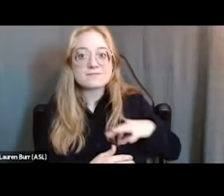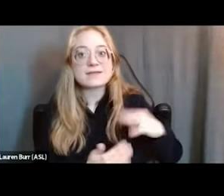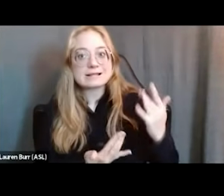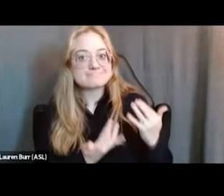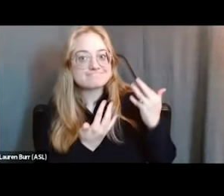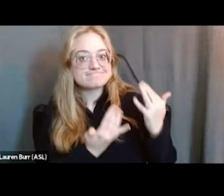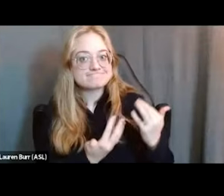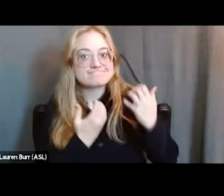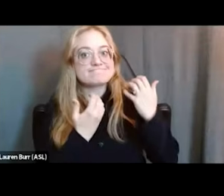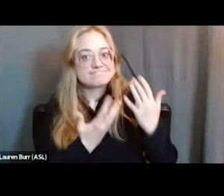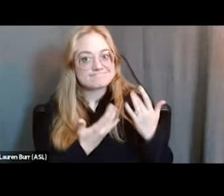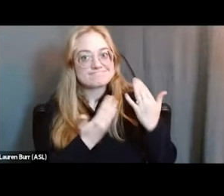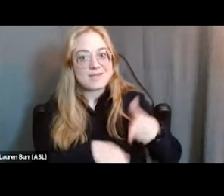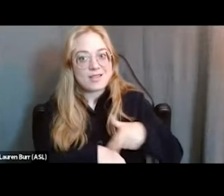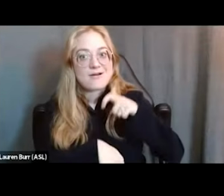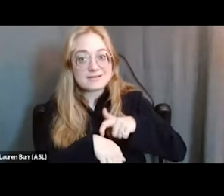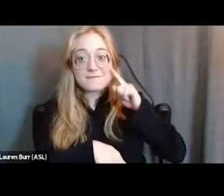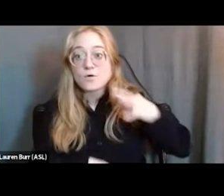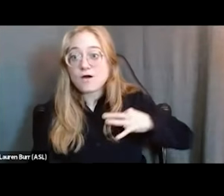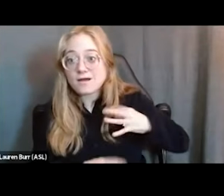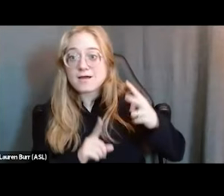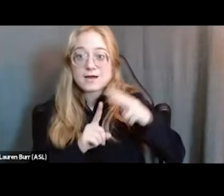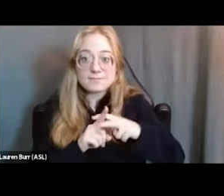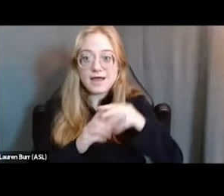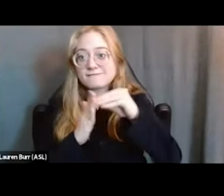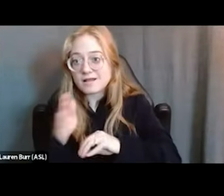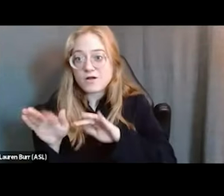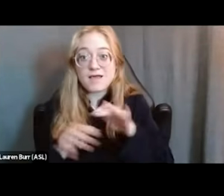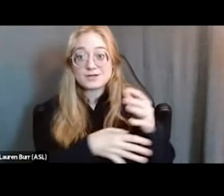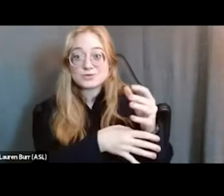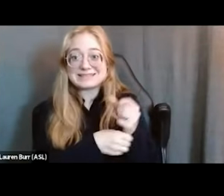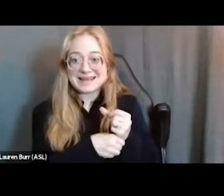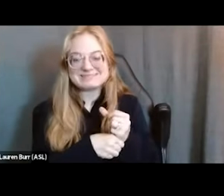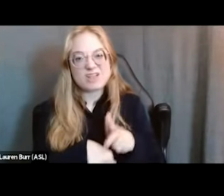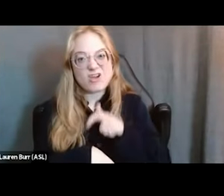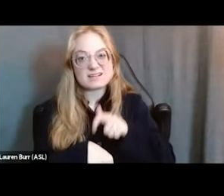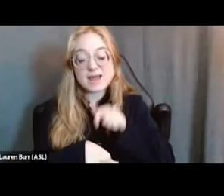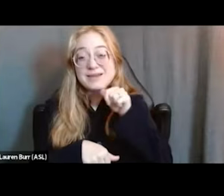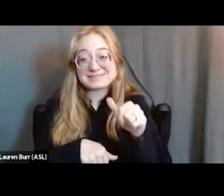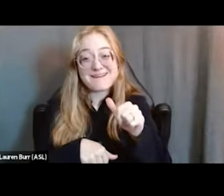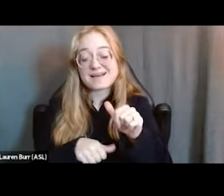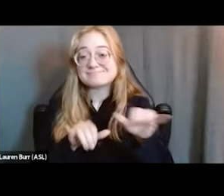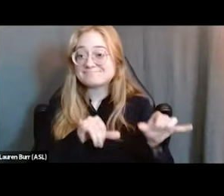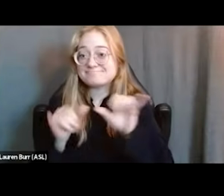for many people to apply for and to obtain. It's still not the same amount of money or same level of income that they might have had